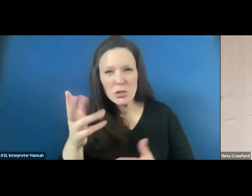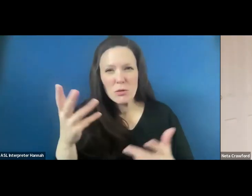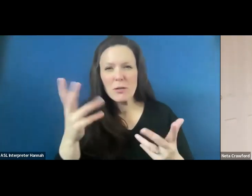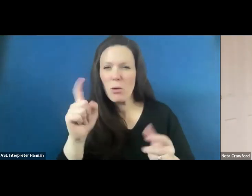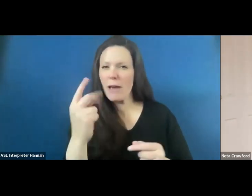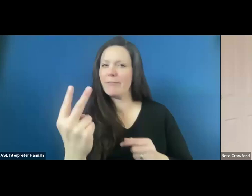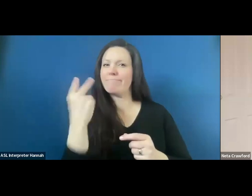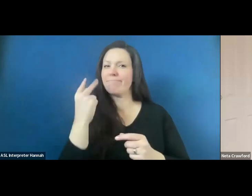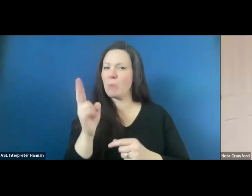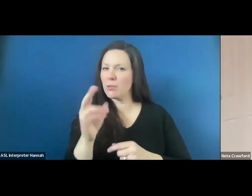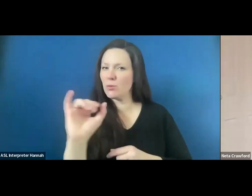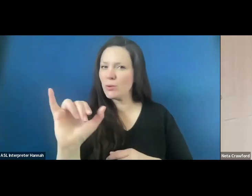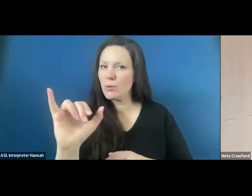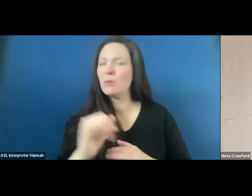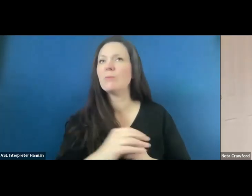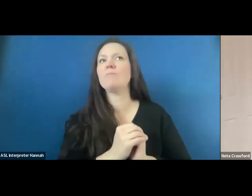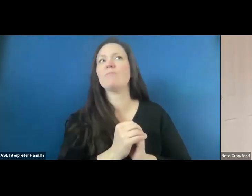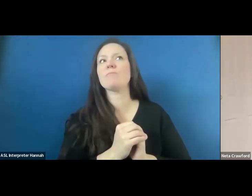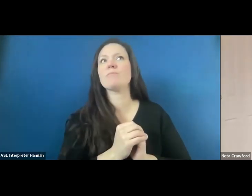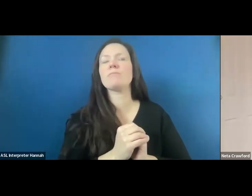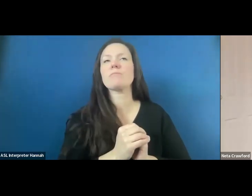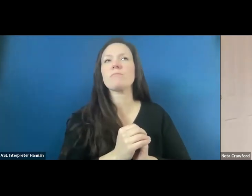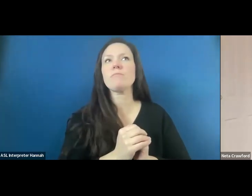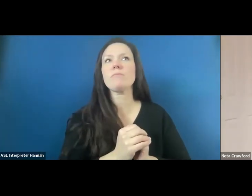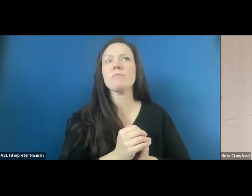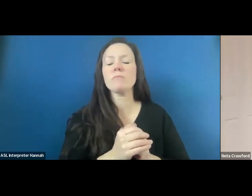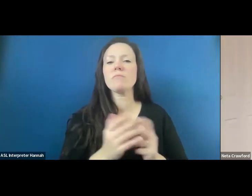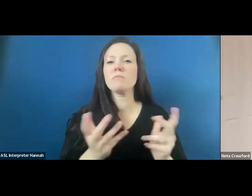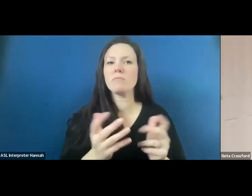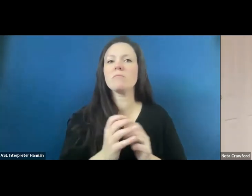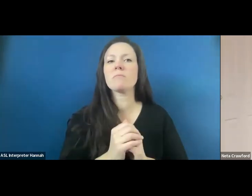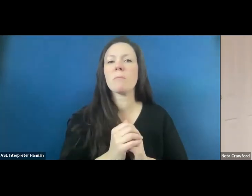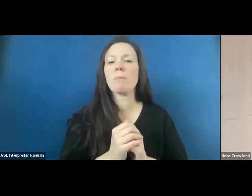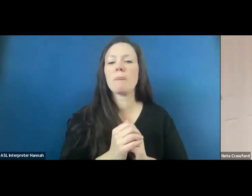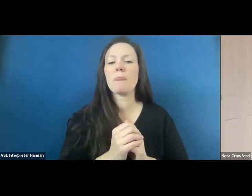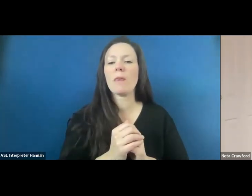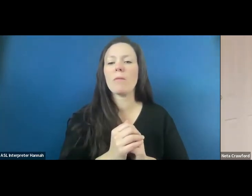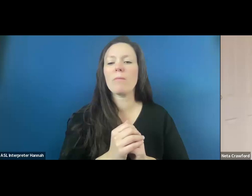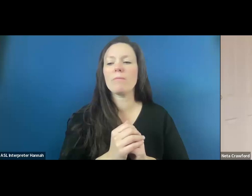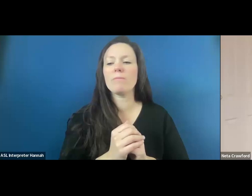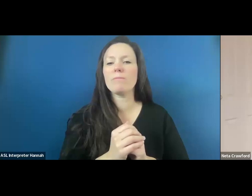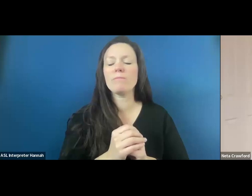You need to think about the ways that the emissions track military activity.